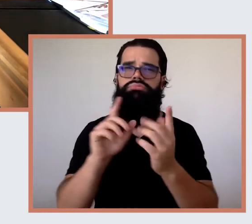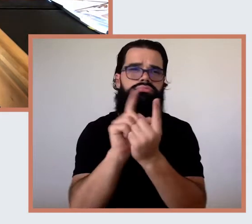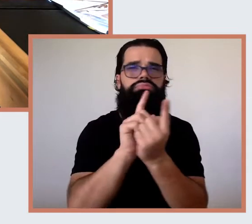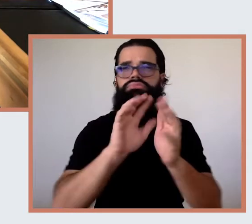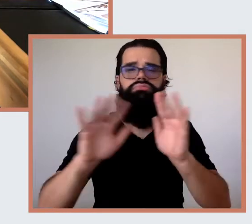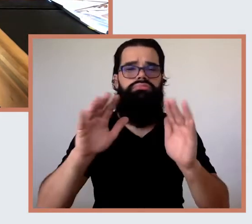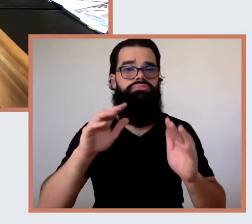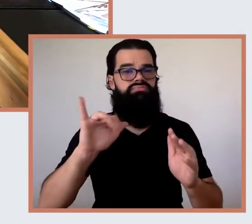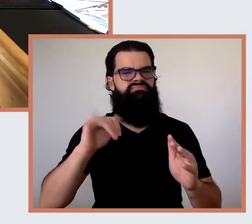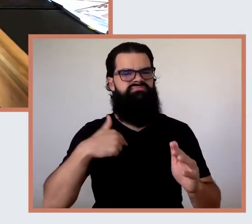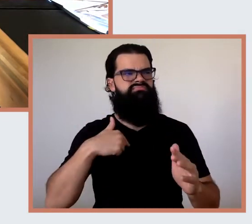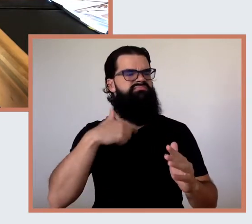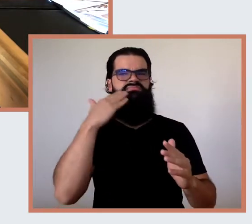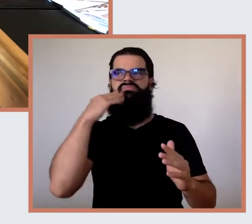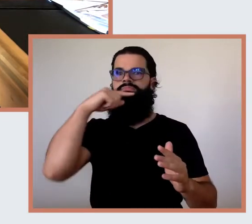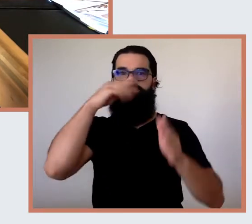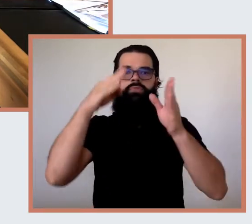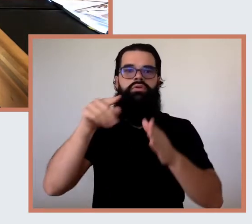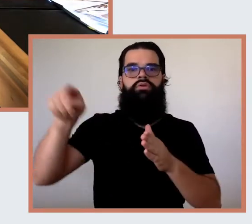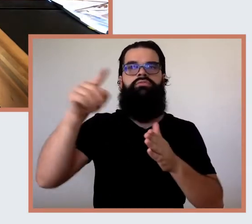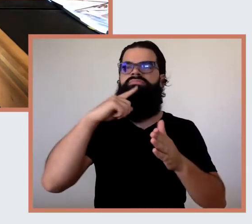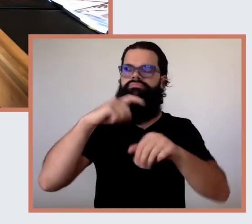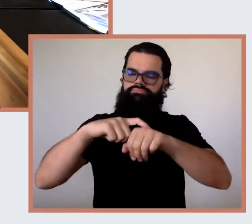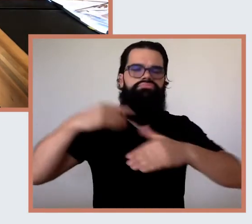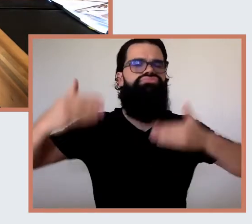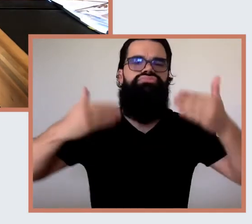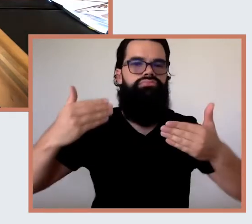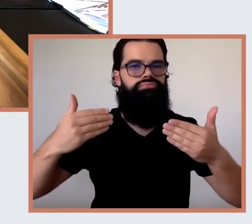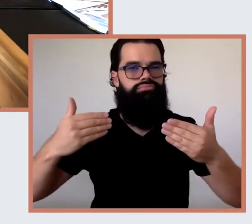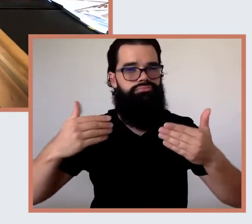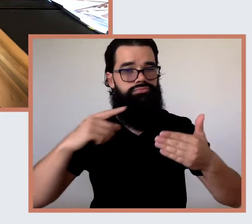as a hearing person to spend a lot of time in a world